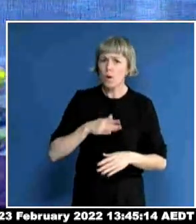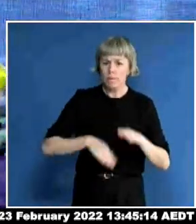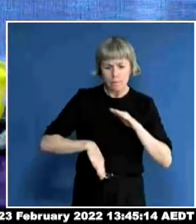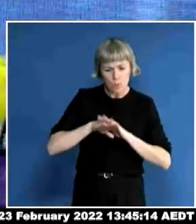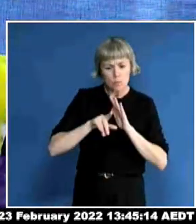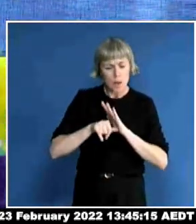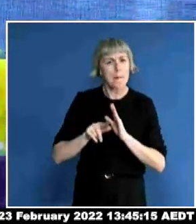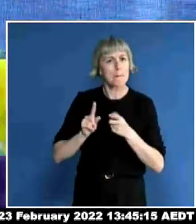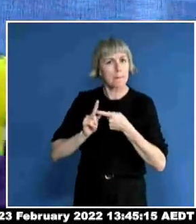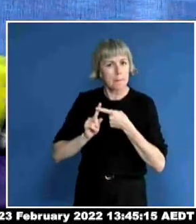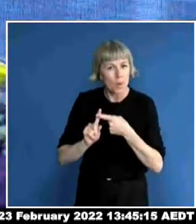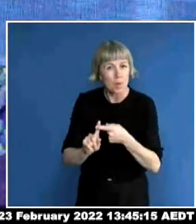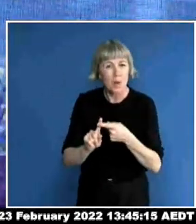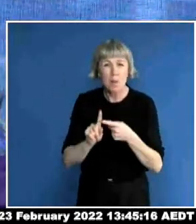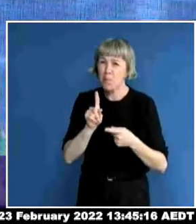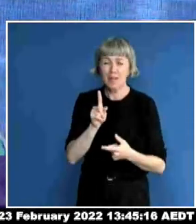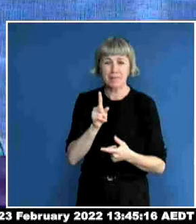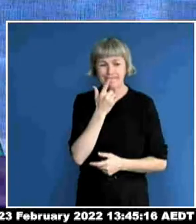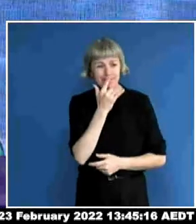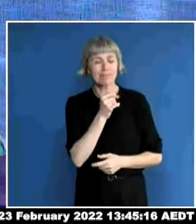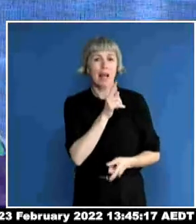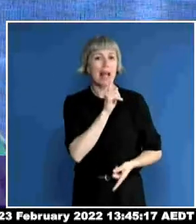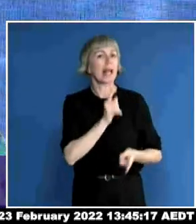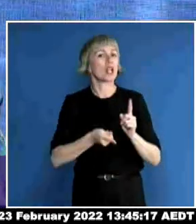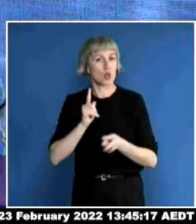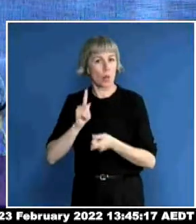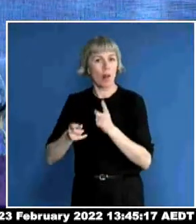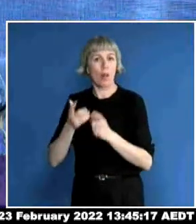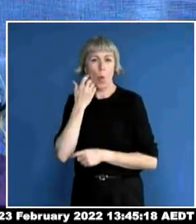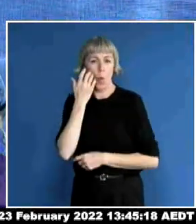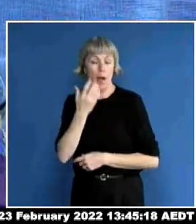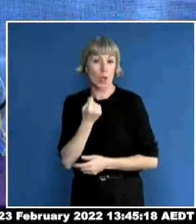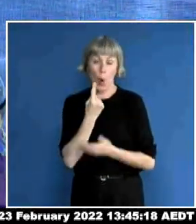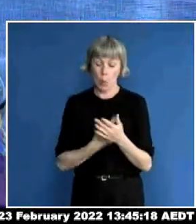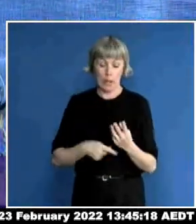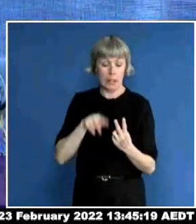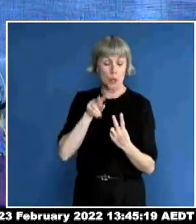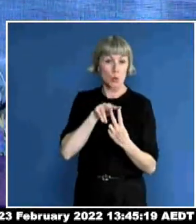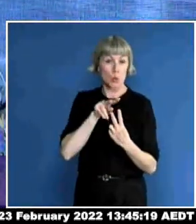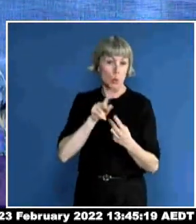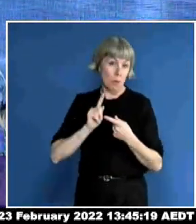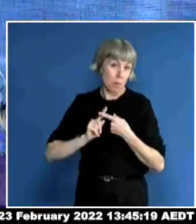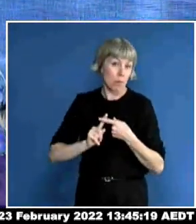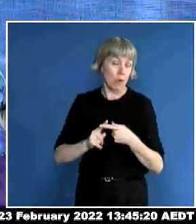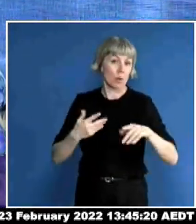Only two of your jobs have been permanent. And you haven't had a permanent job for about 25 years.